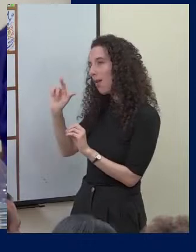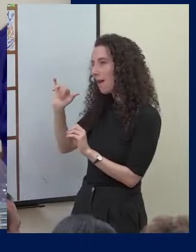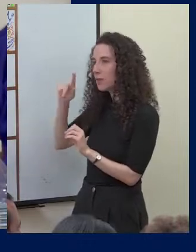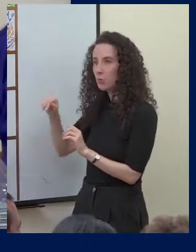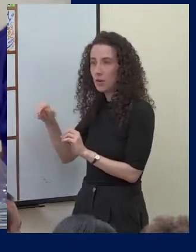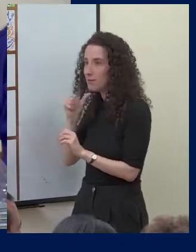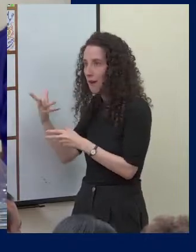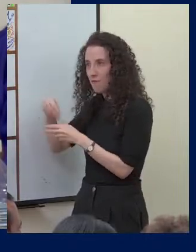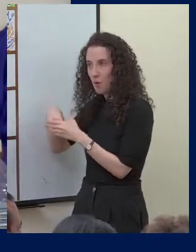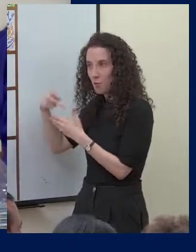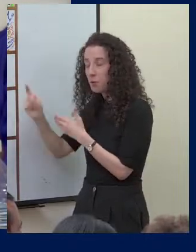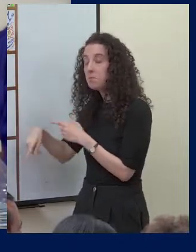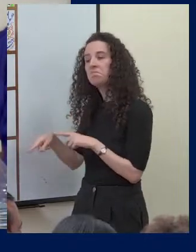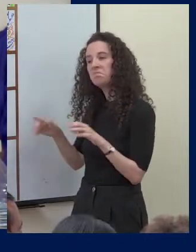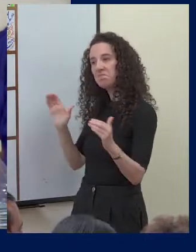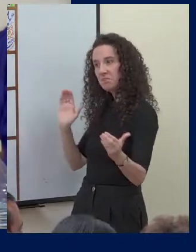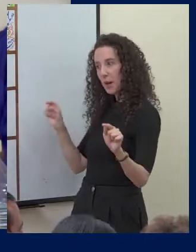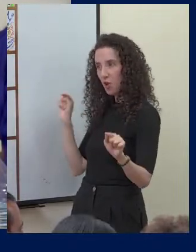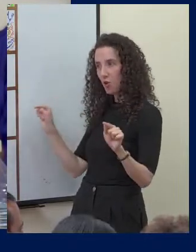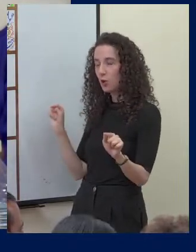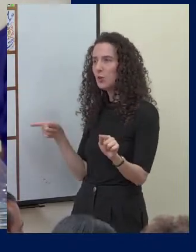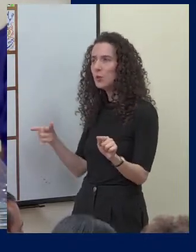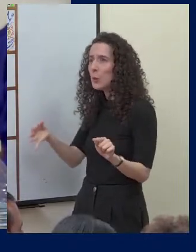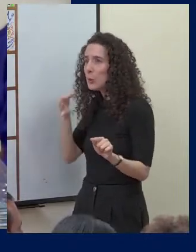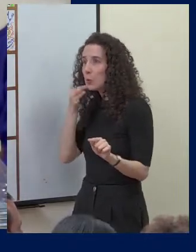As I was accepted for publication.